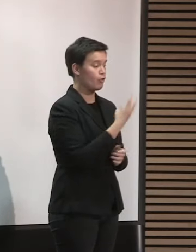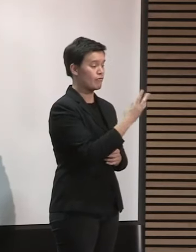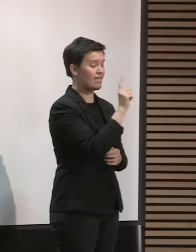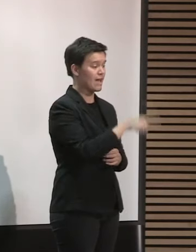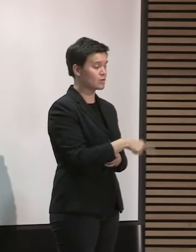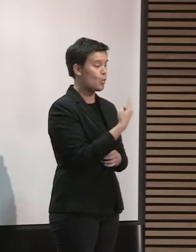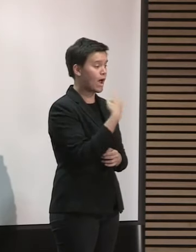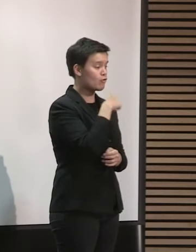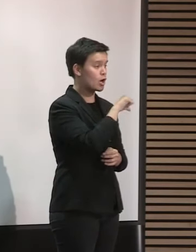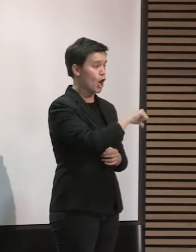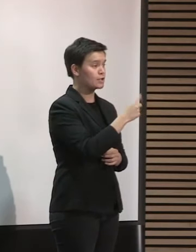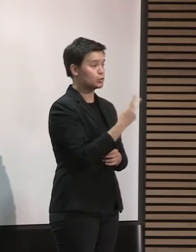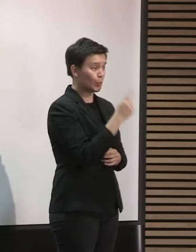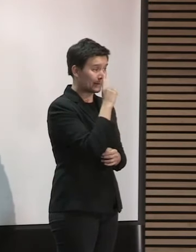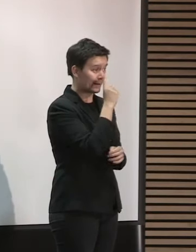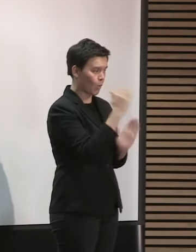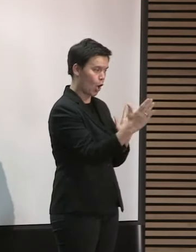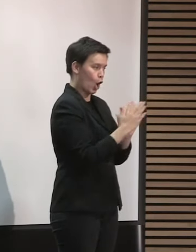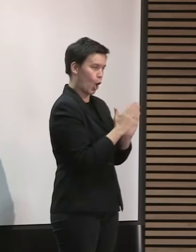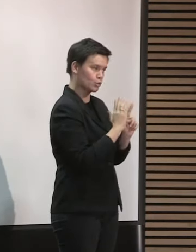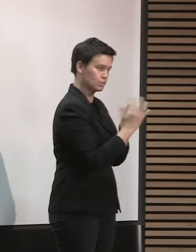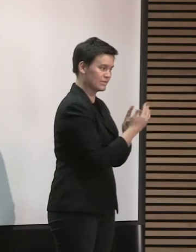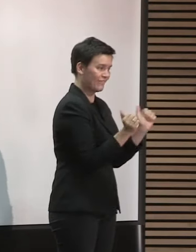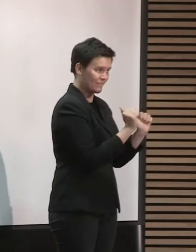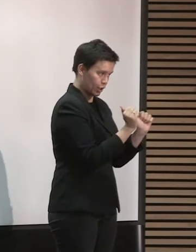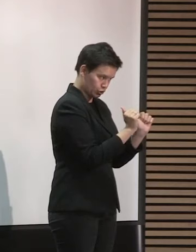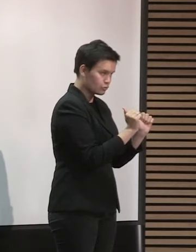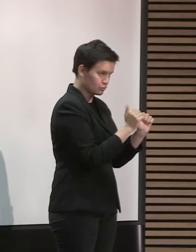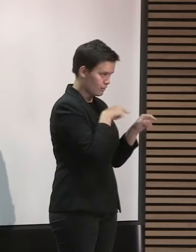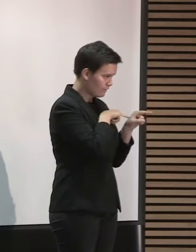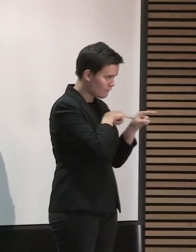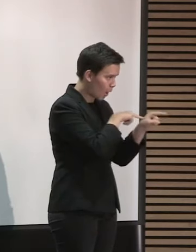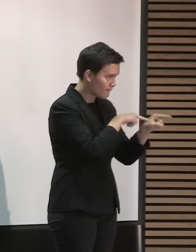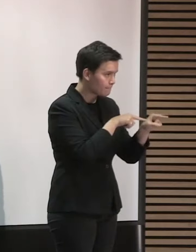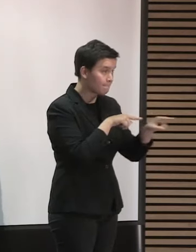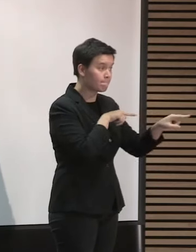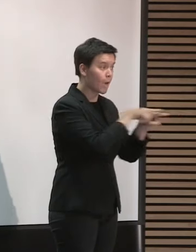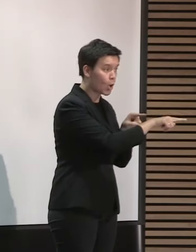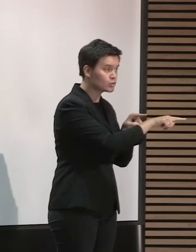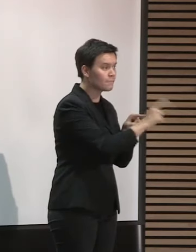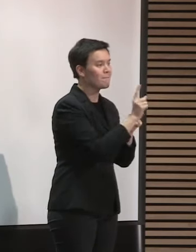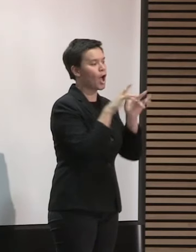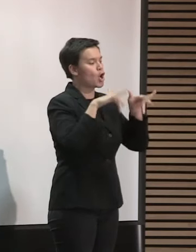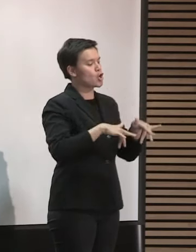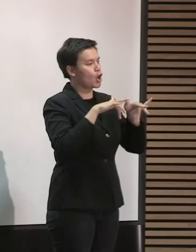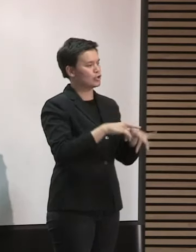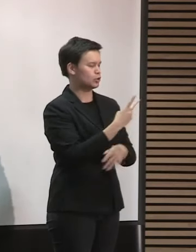we've made during the gap between our two outbreaks have delivered us much better